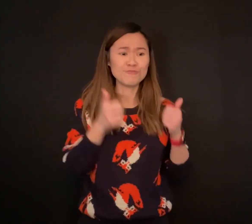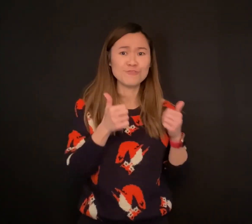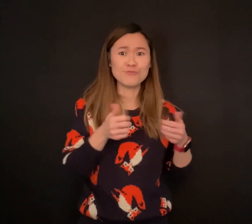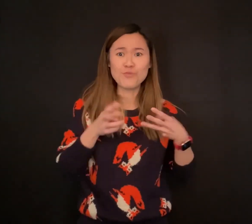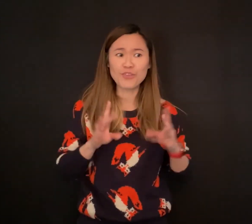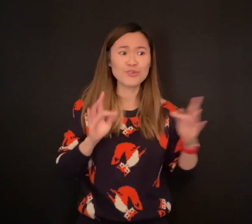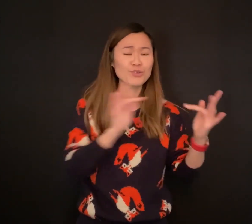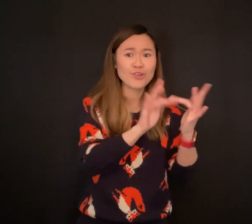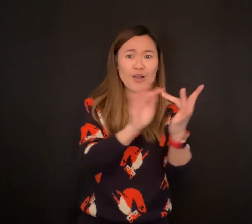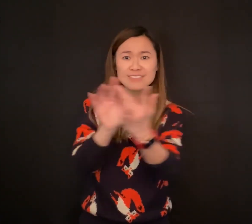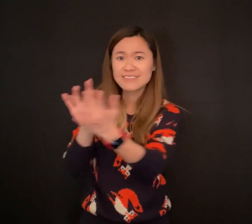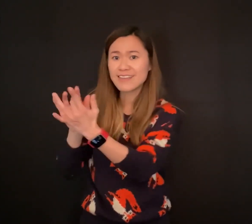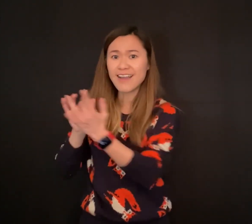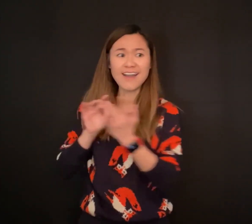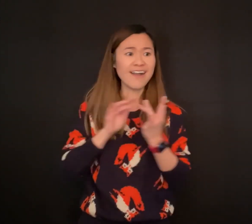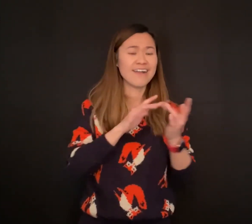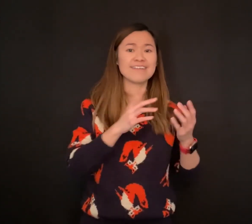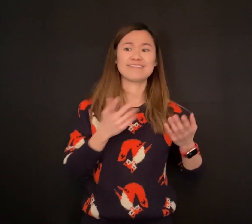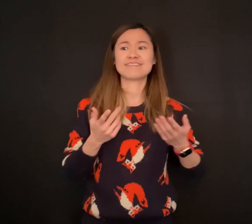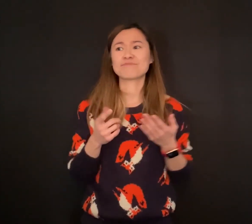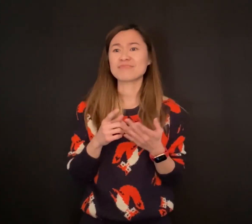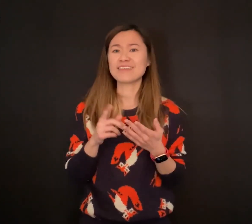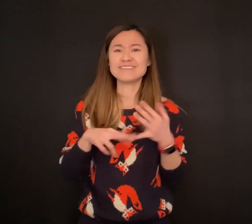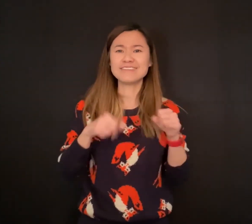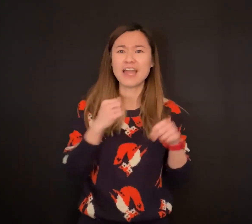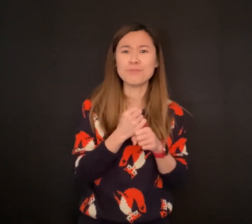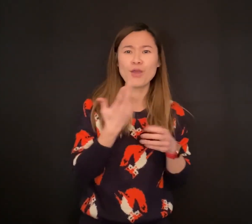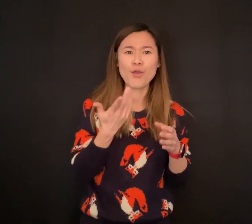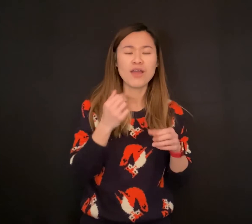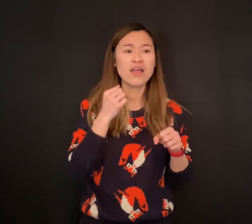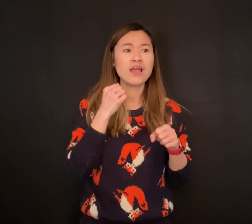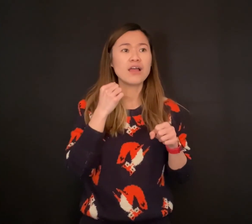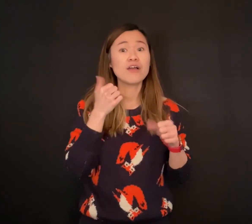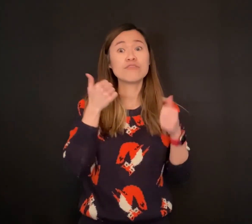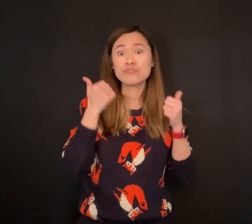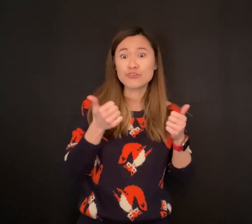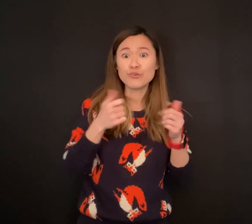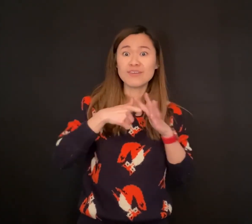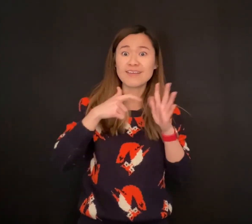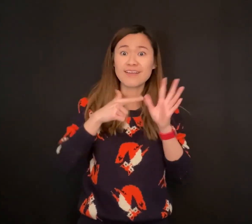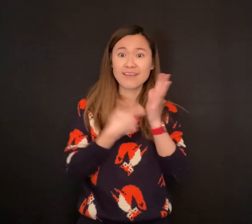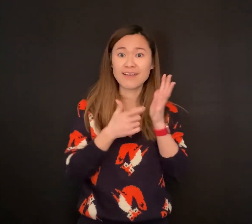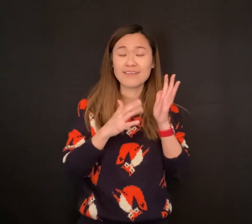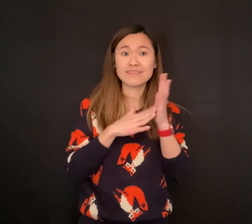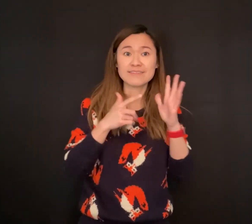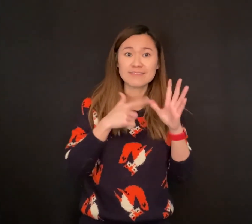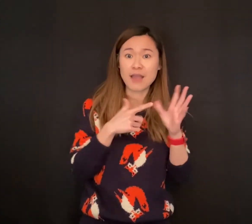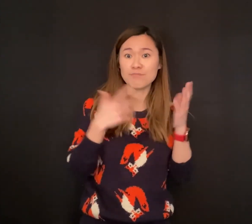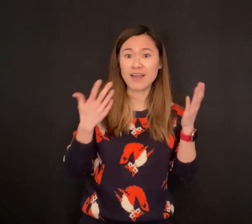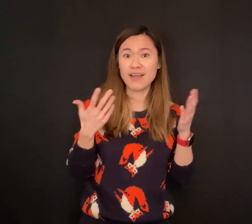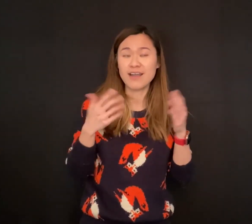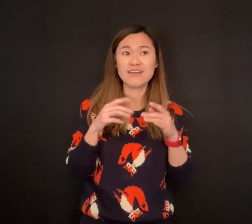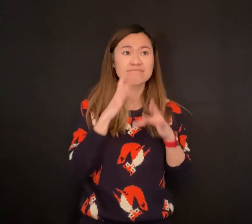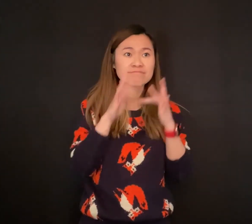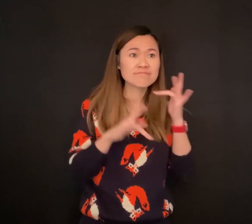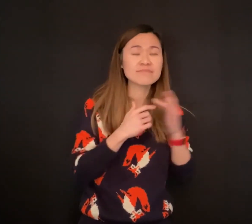That's a good way to stay connected. For example, there is the Good Karma Network